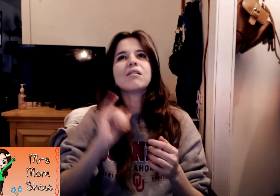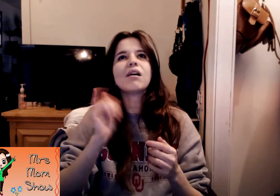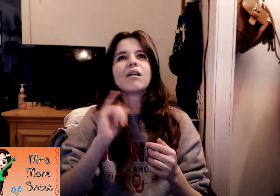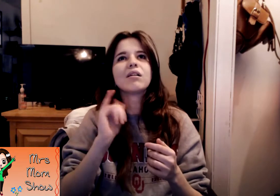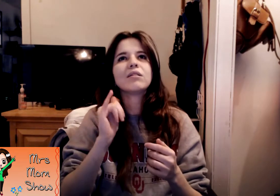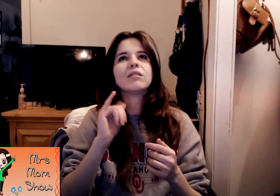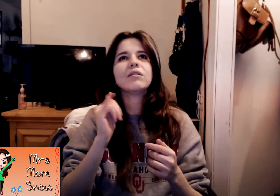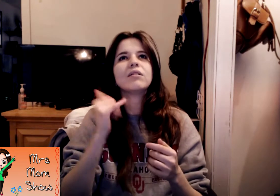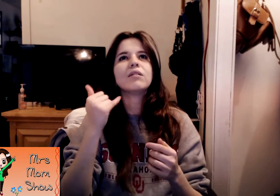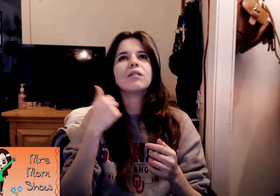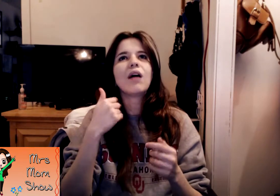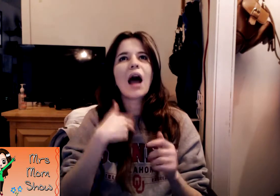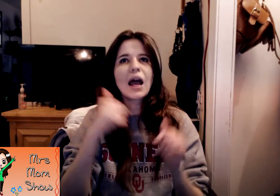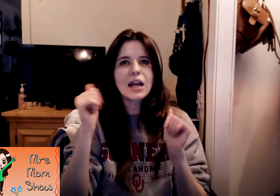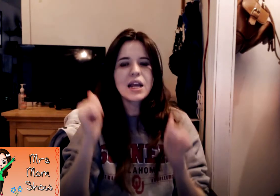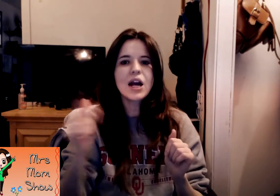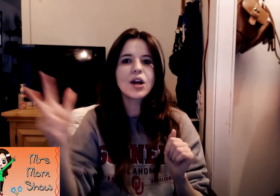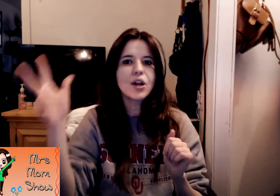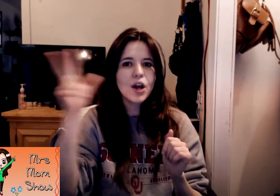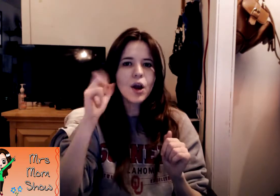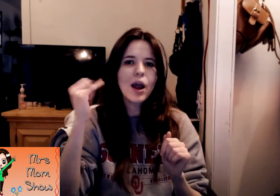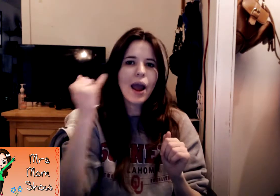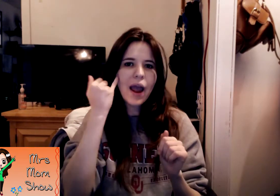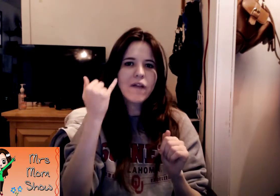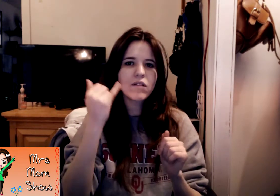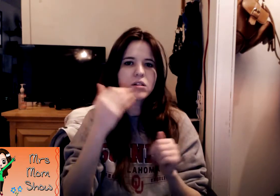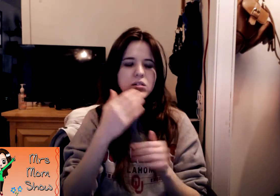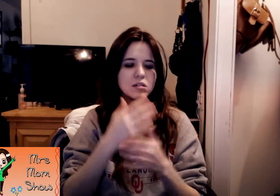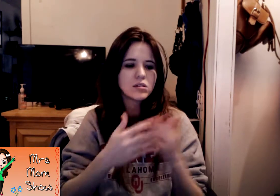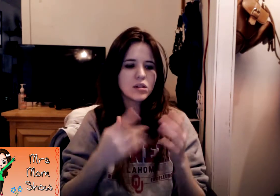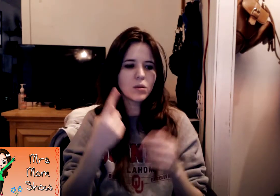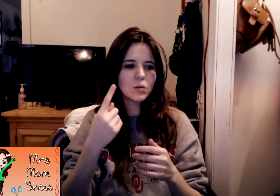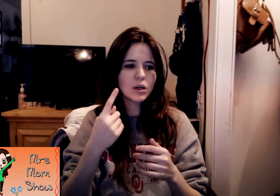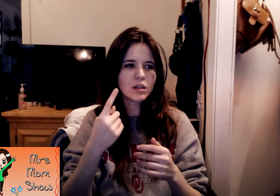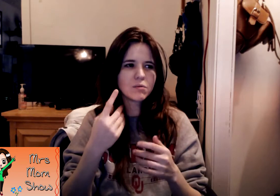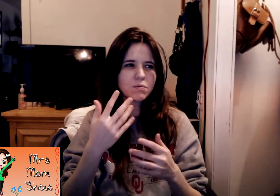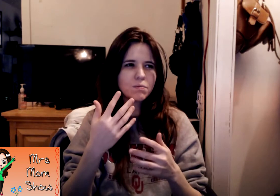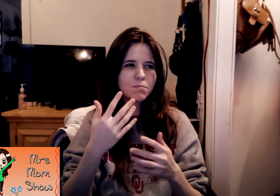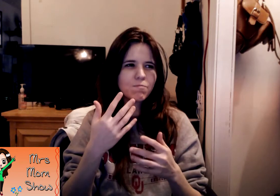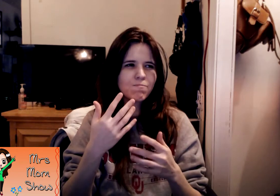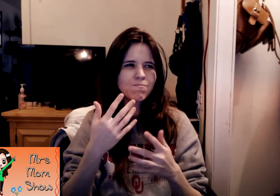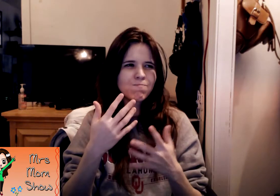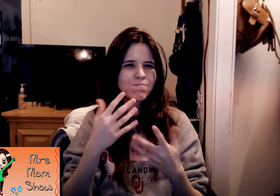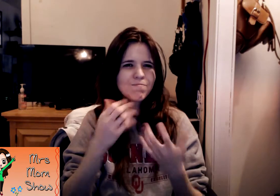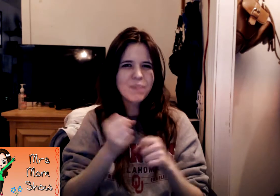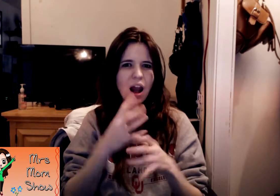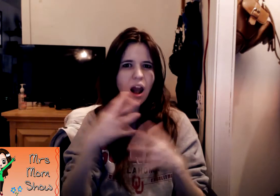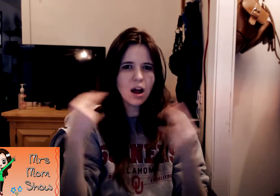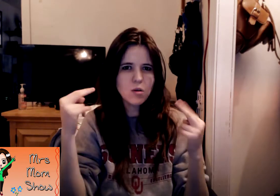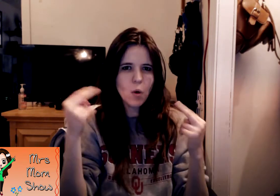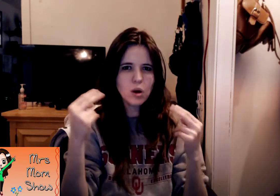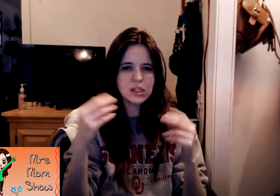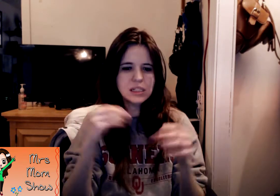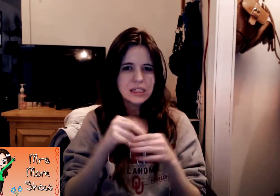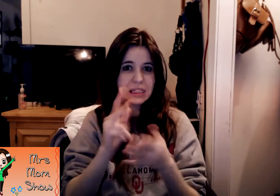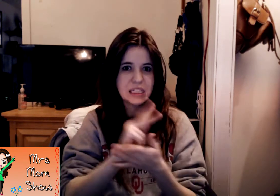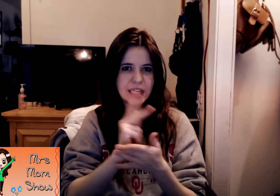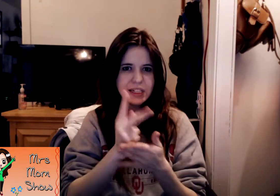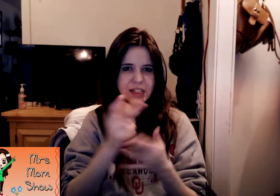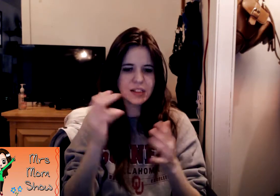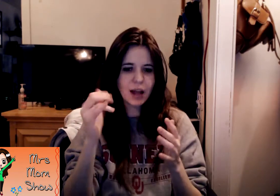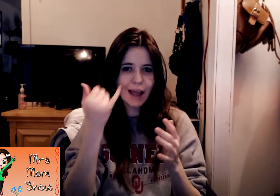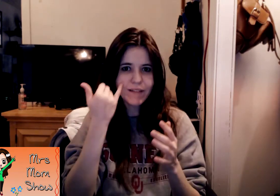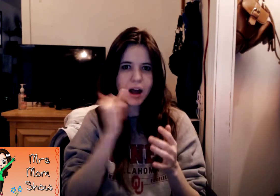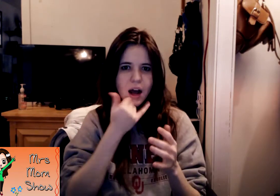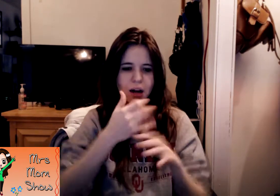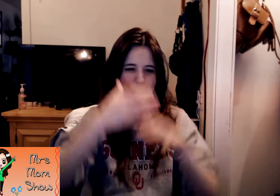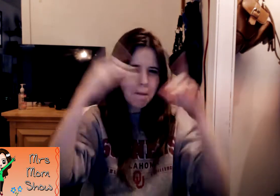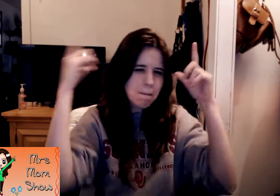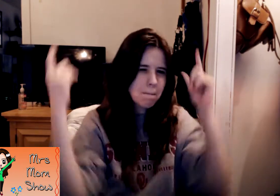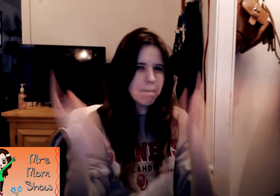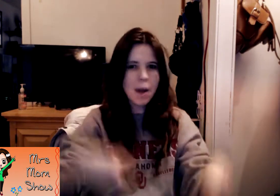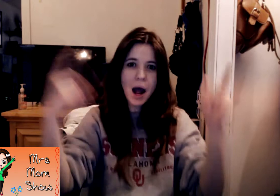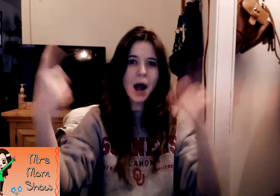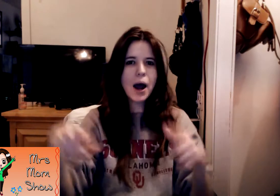Like I can hear if someone makes a racket in the kitchen, like accidentally dropping a plate that causes noise -